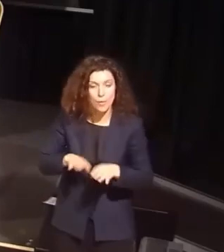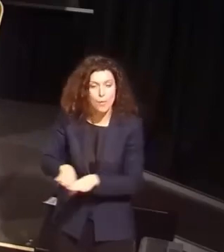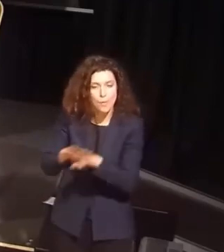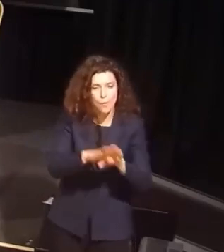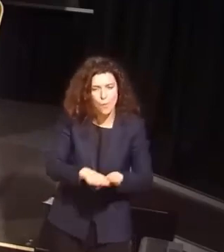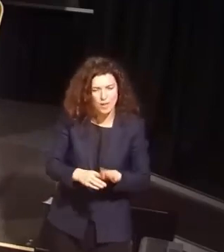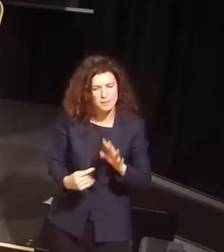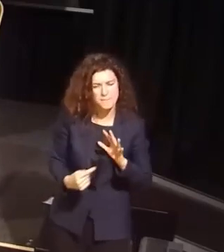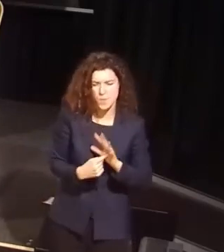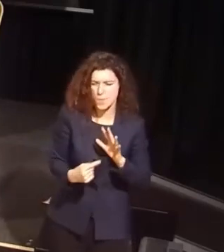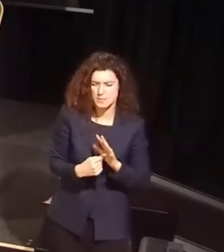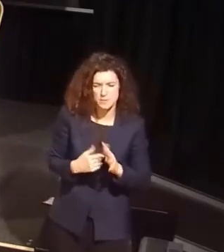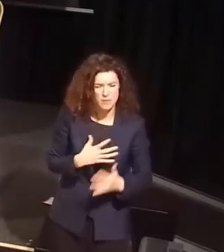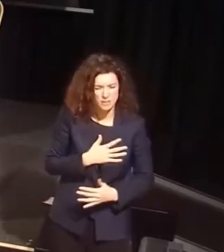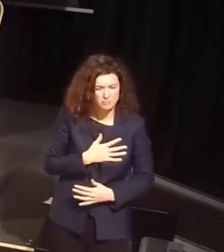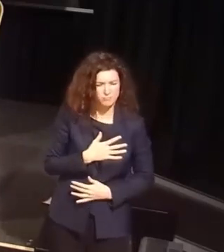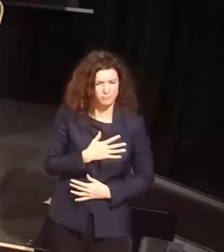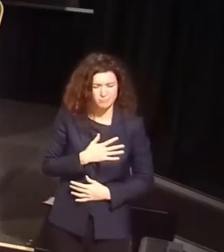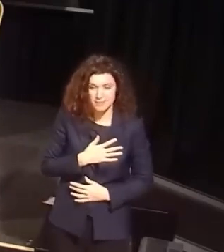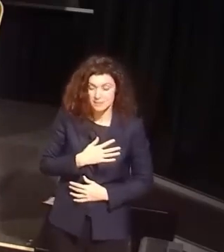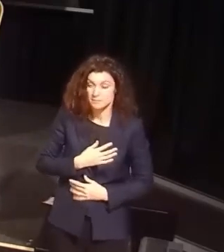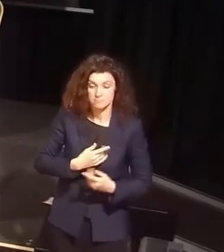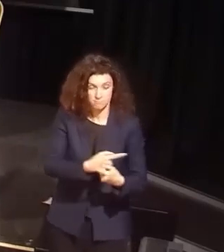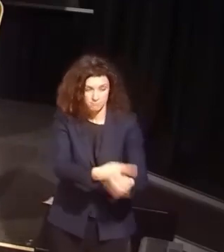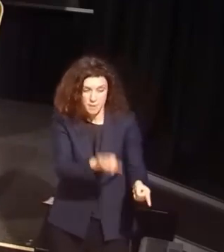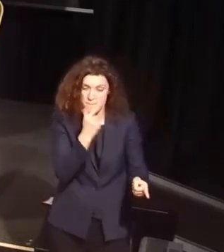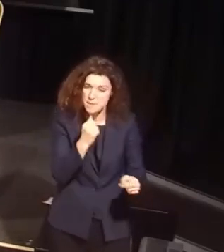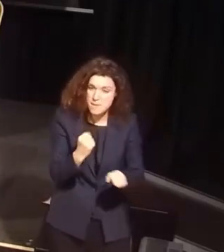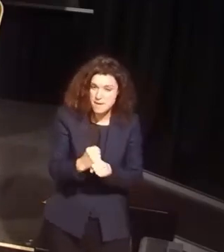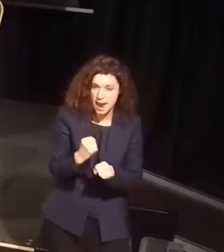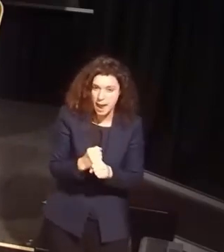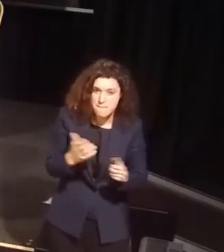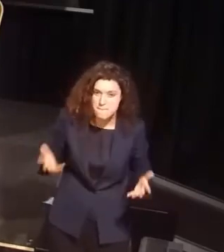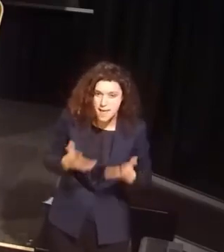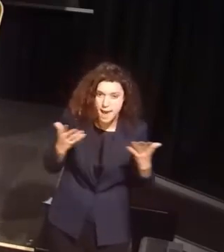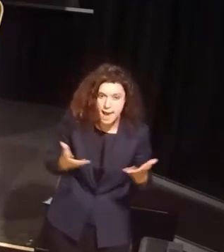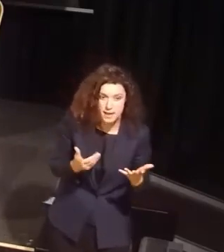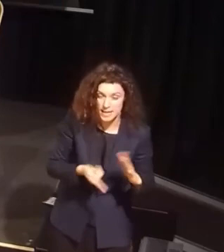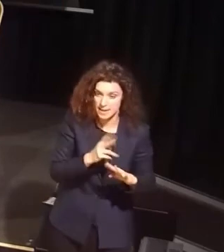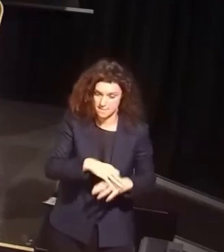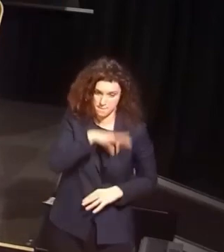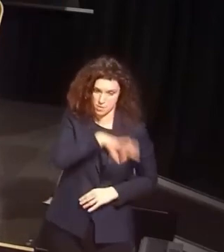as long as the people that are playing games benefit, we're all prepared to share those secrets,